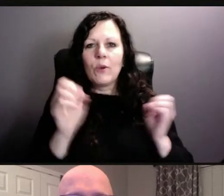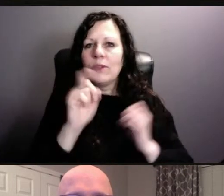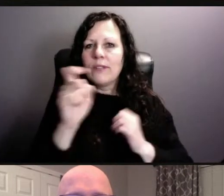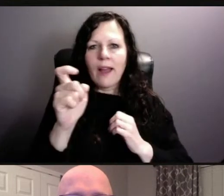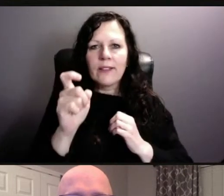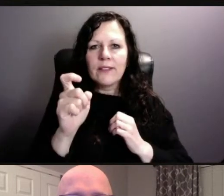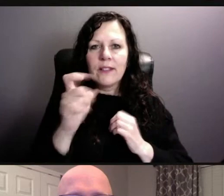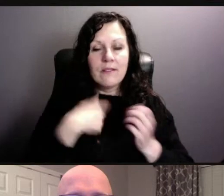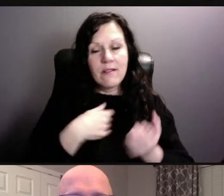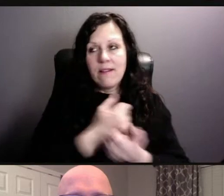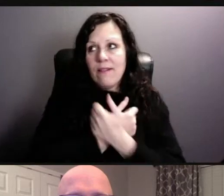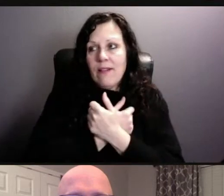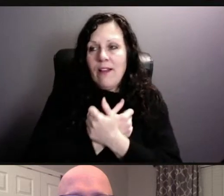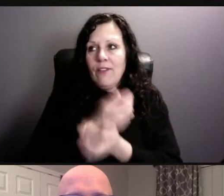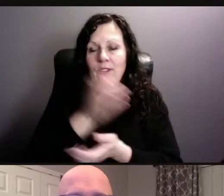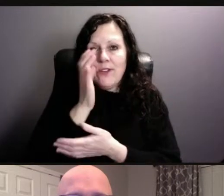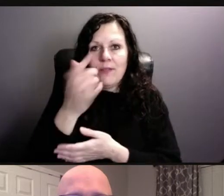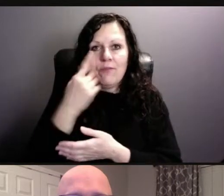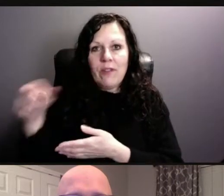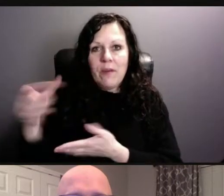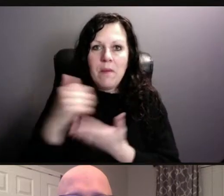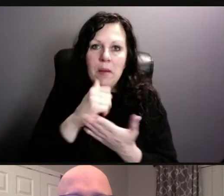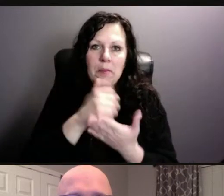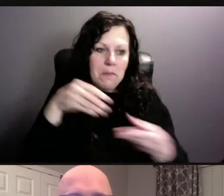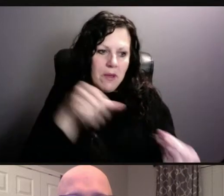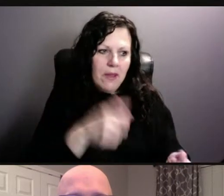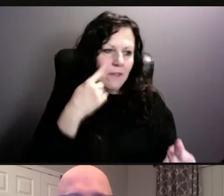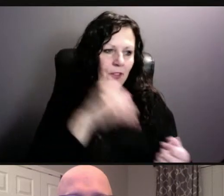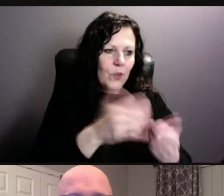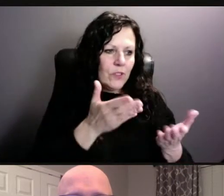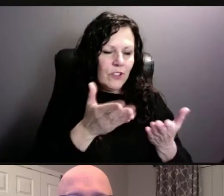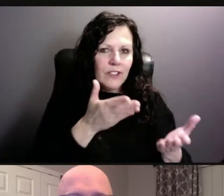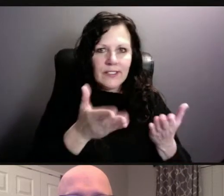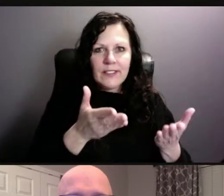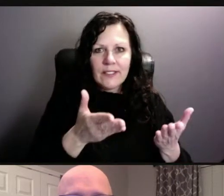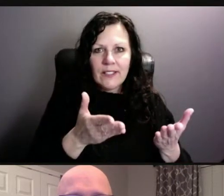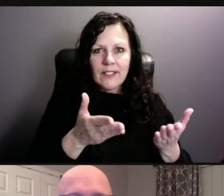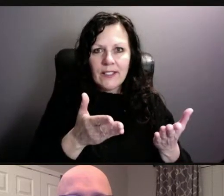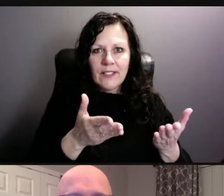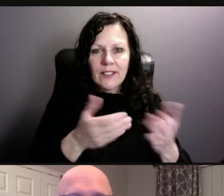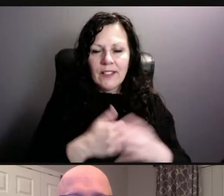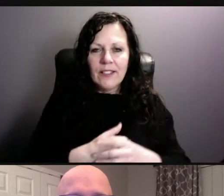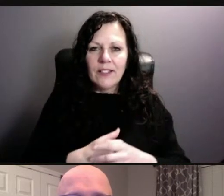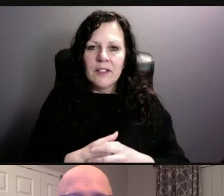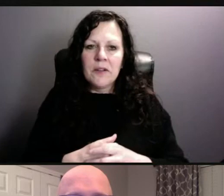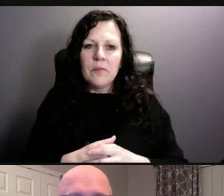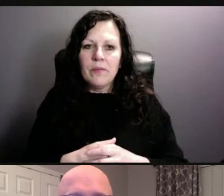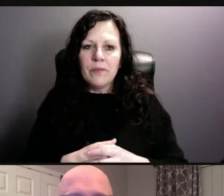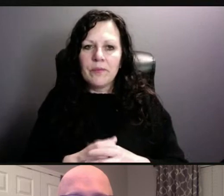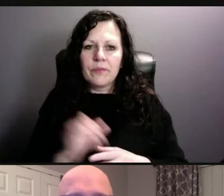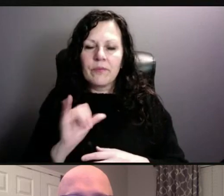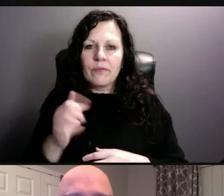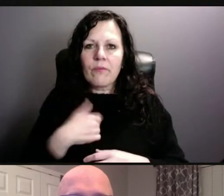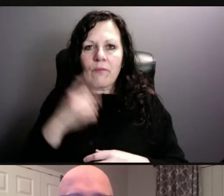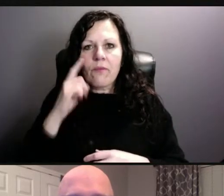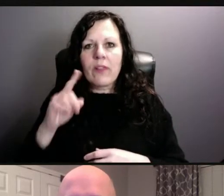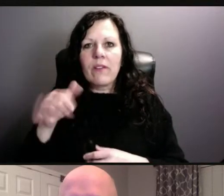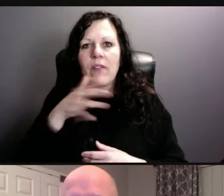USING THE SERVICES WHO DON'T NECESSARILY LIVE HERE BUT WHO